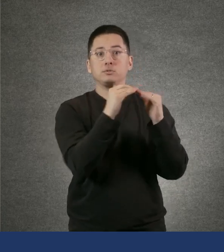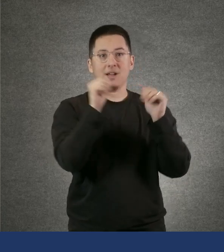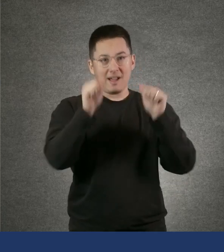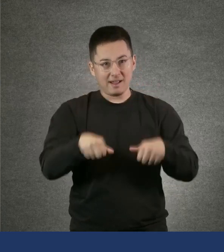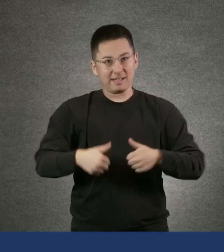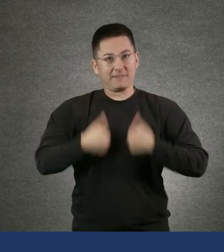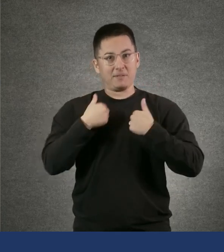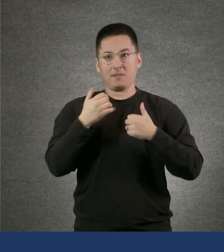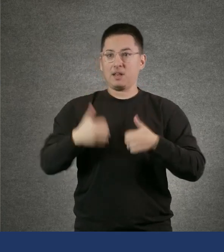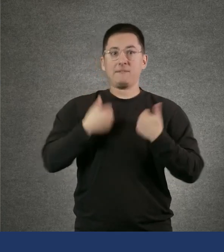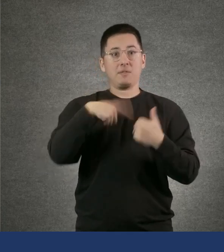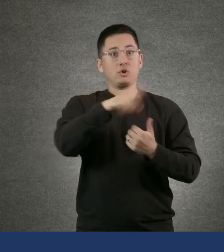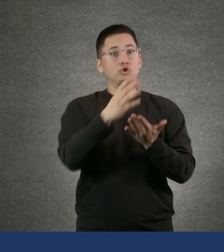Thank you for listening.